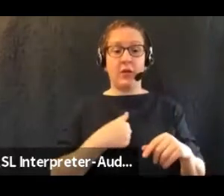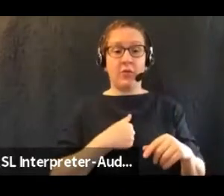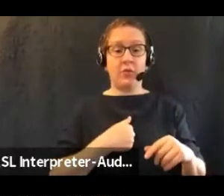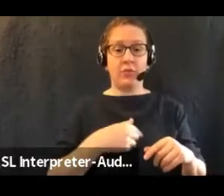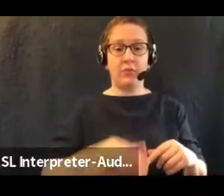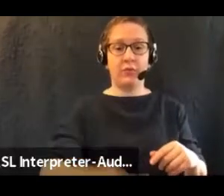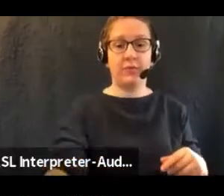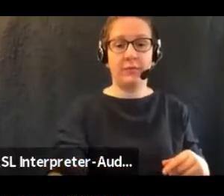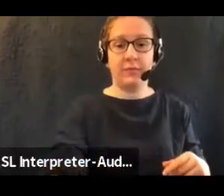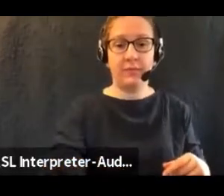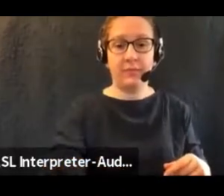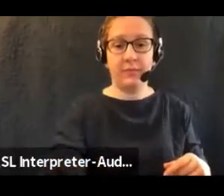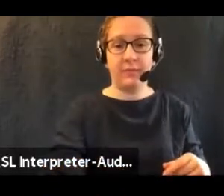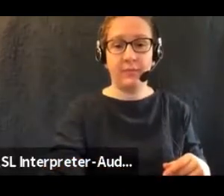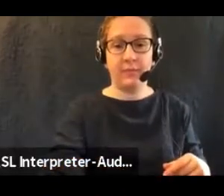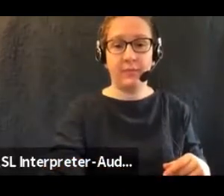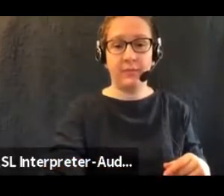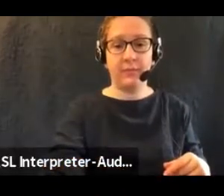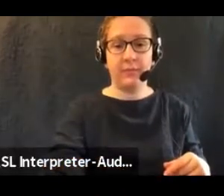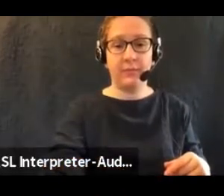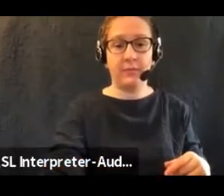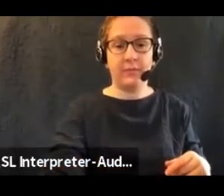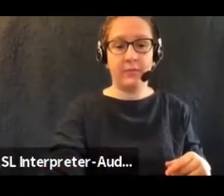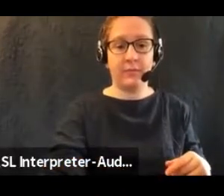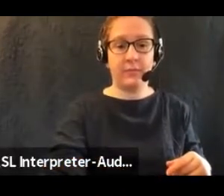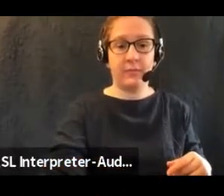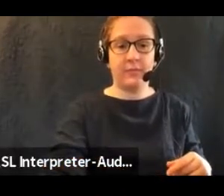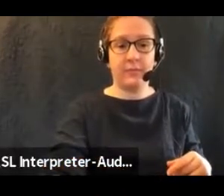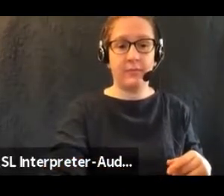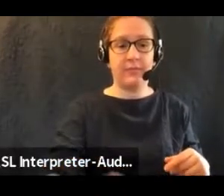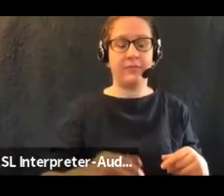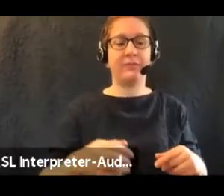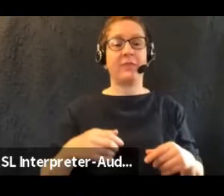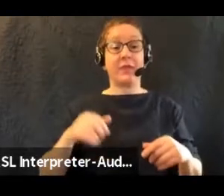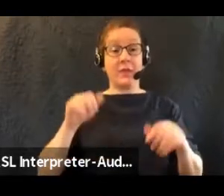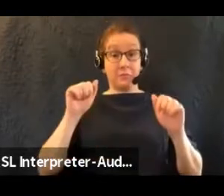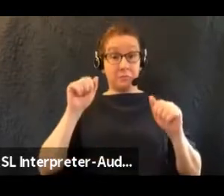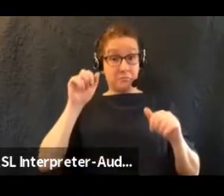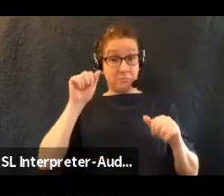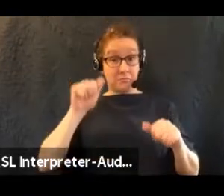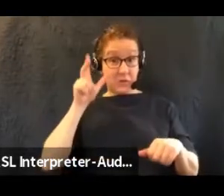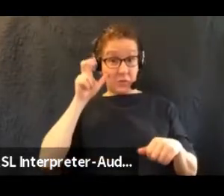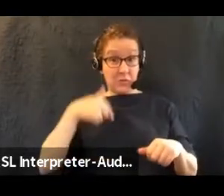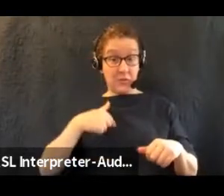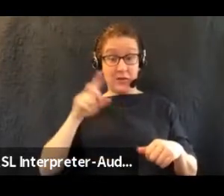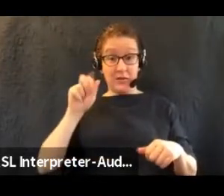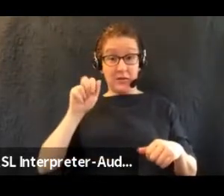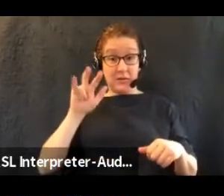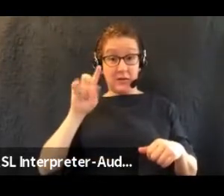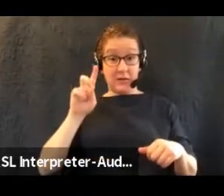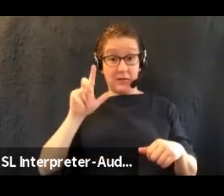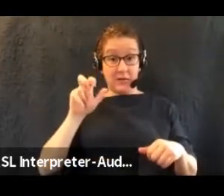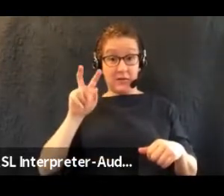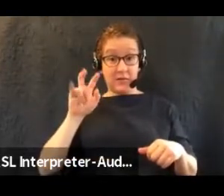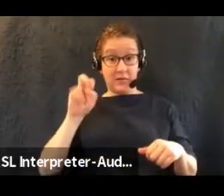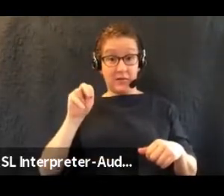And he's joining by audio. I can, Monica, thank you. Can you hear me? Yes, we can. Good, good, good.